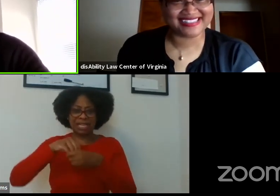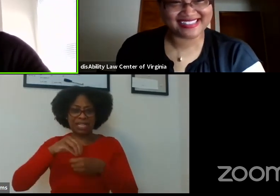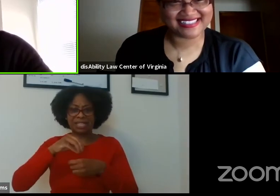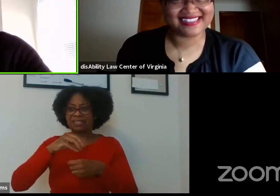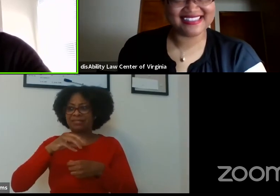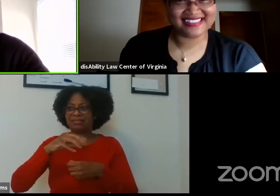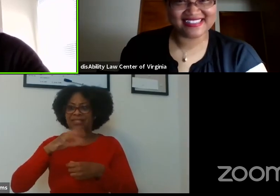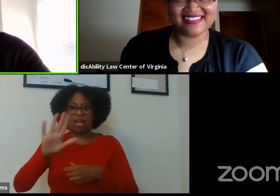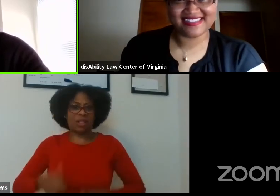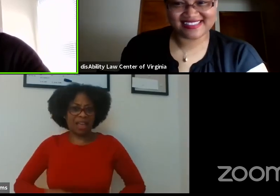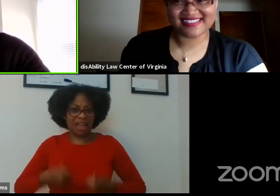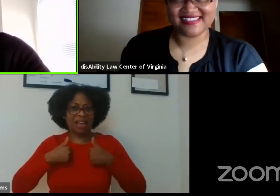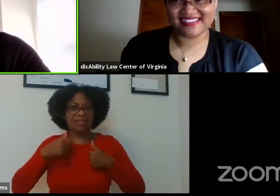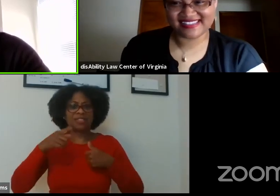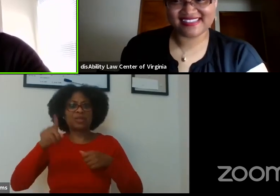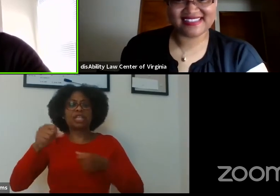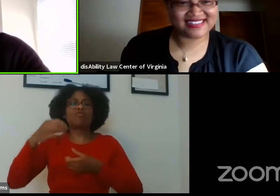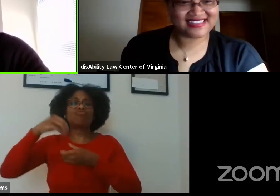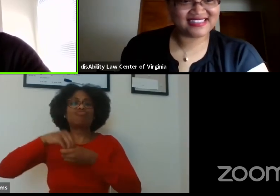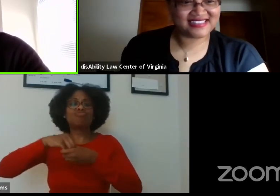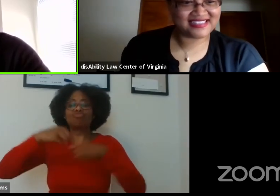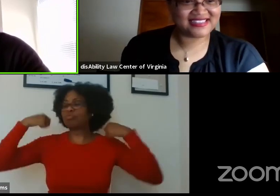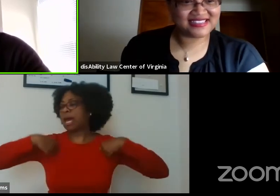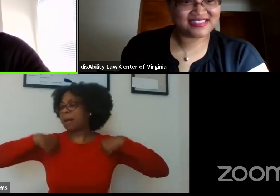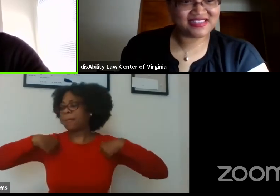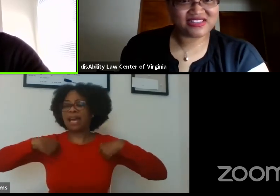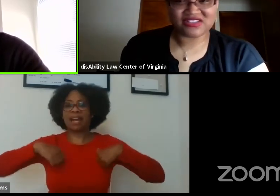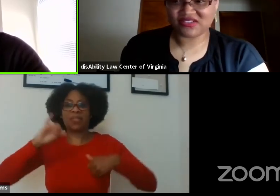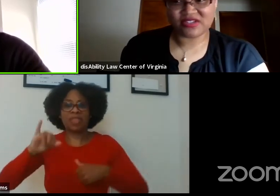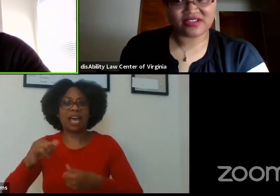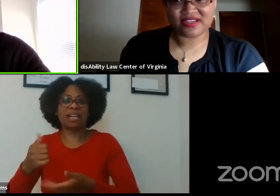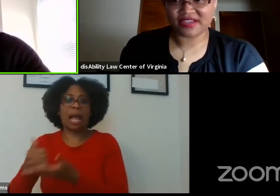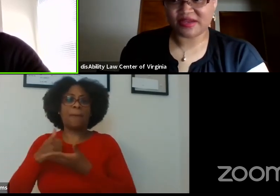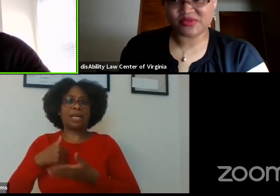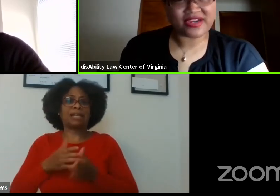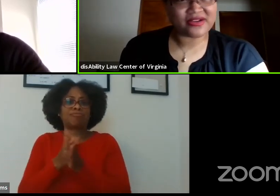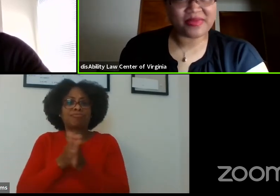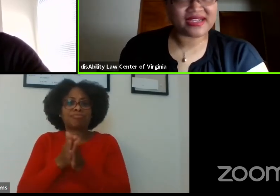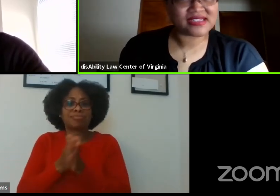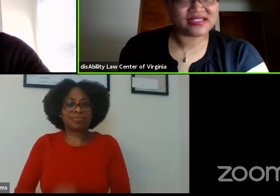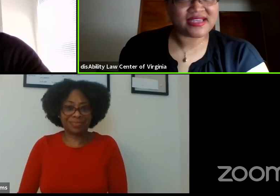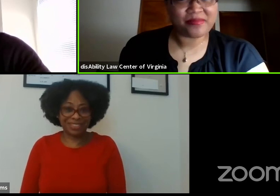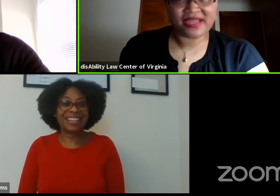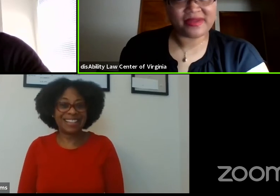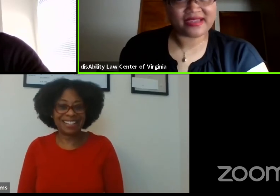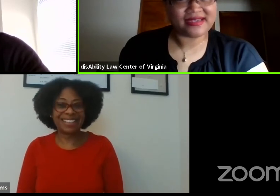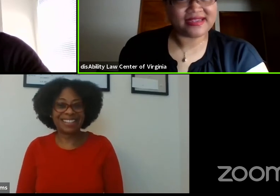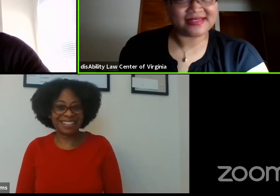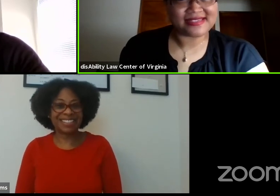and use it later for motivation to fuel you. It comes right on back to that backpack analogy.